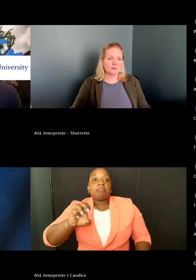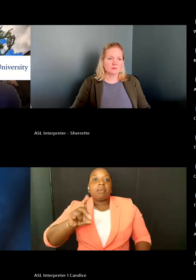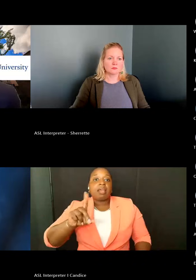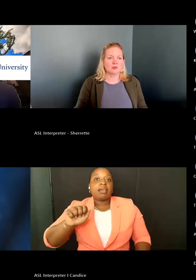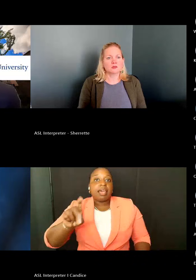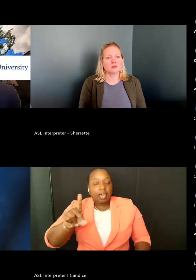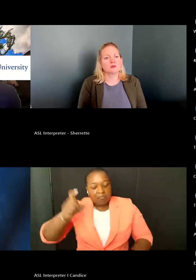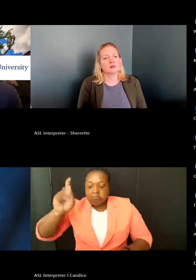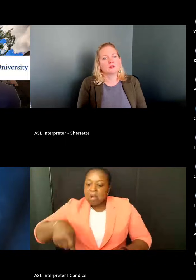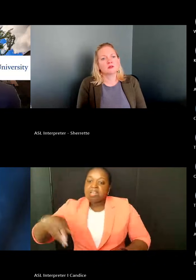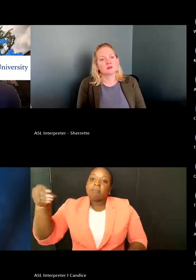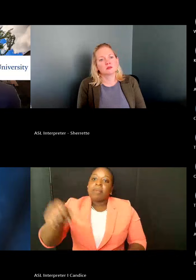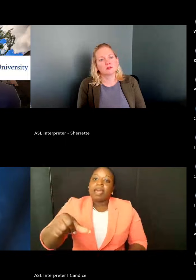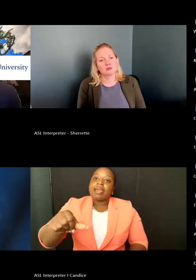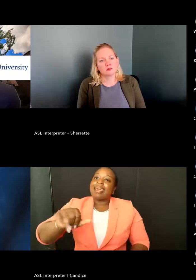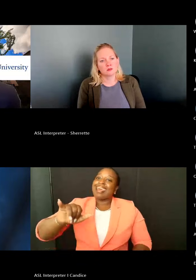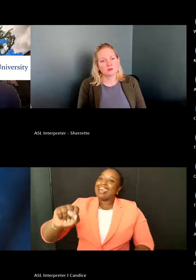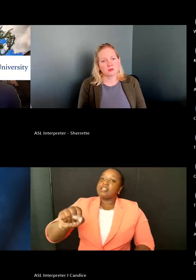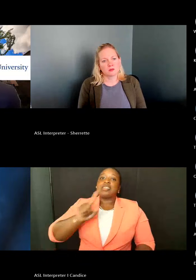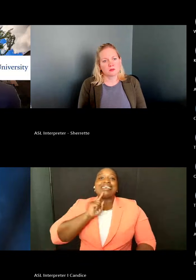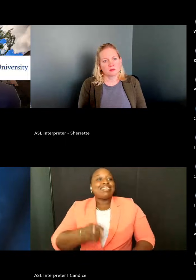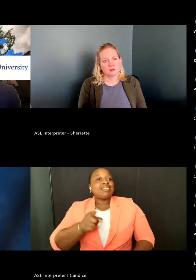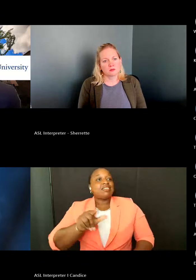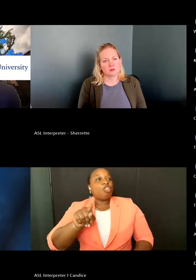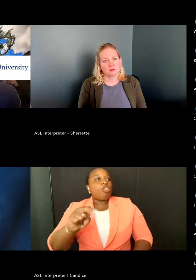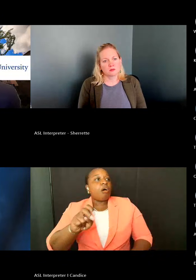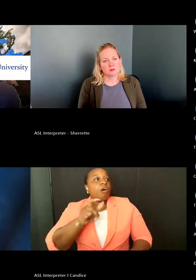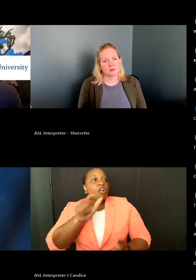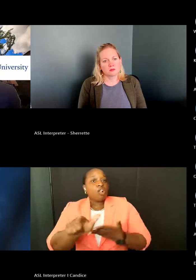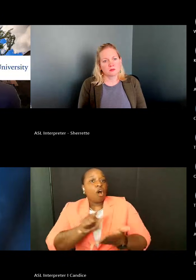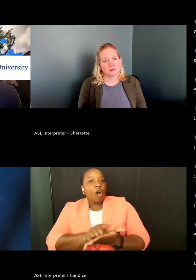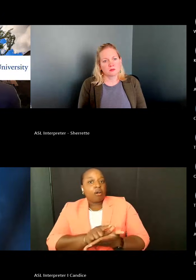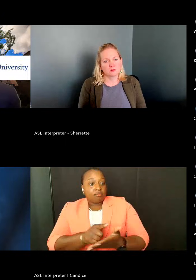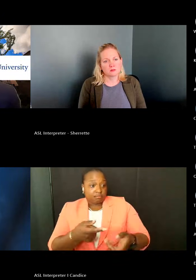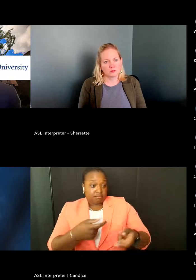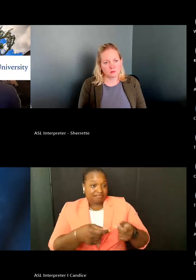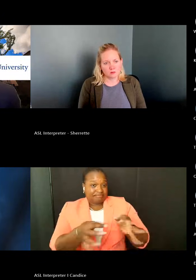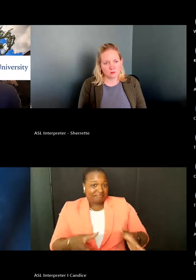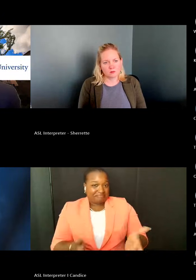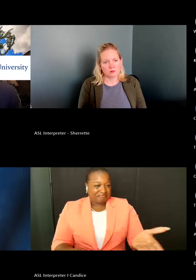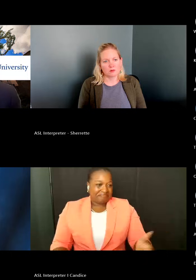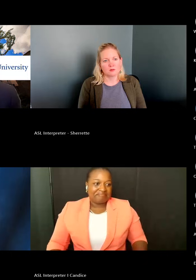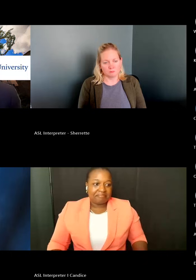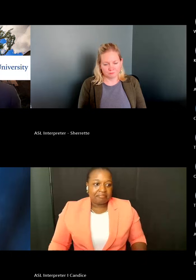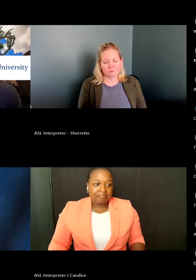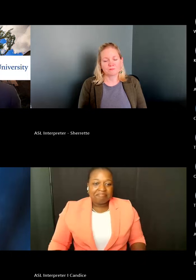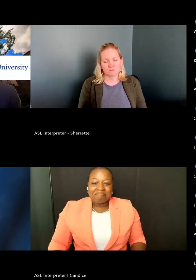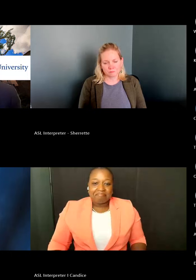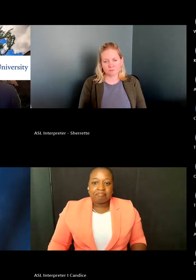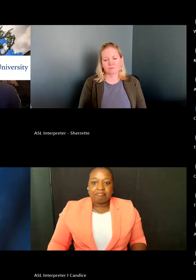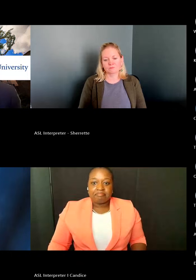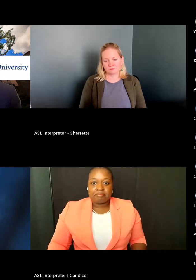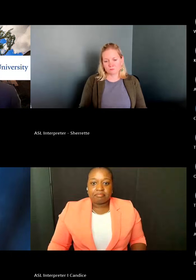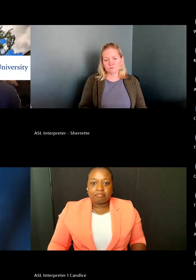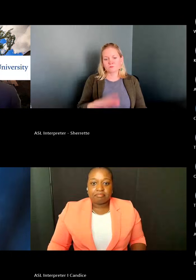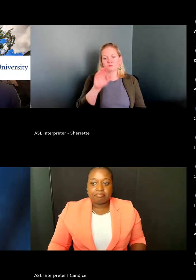So, enormous work has been done by the federal partners. It's now up to us in the field to get